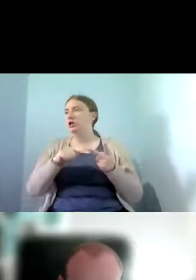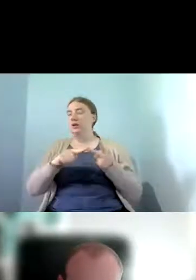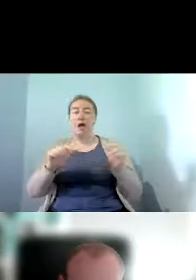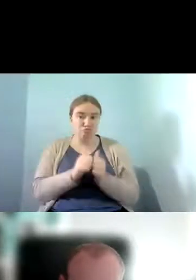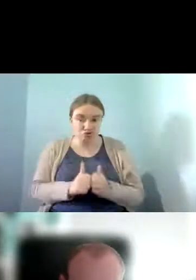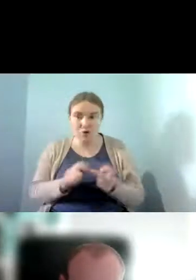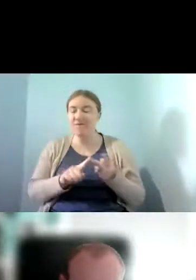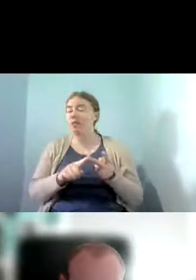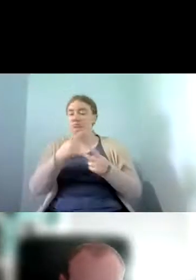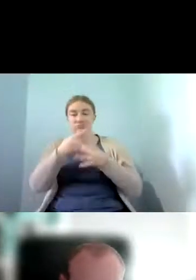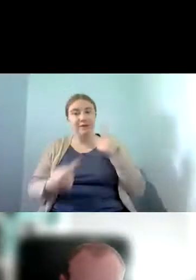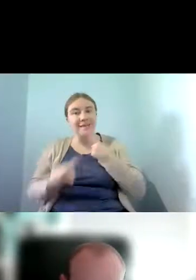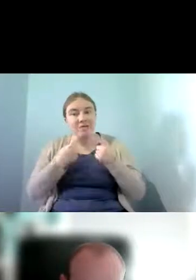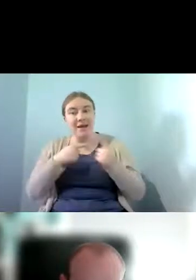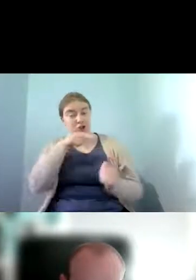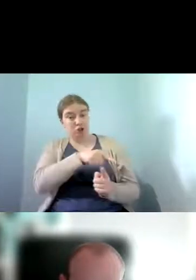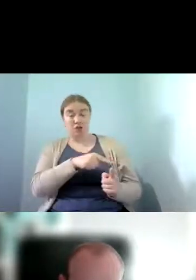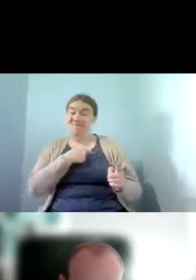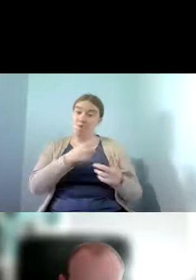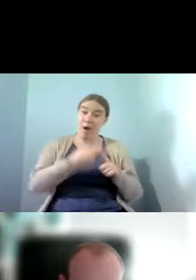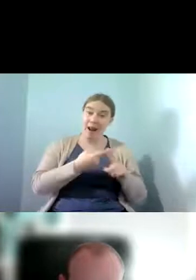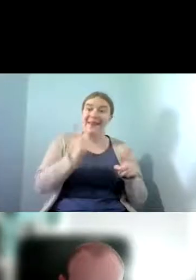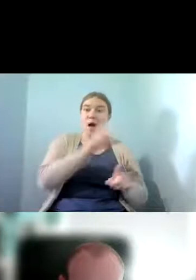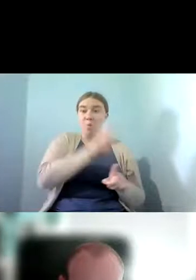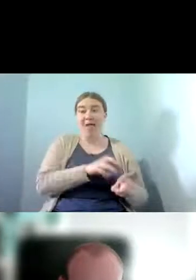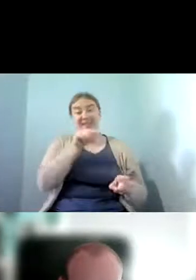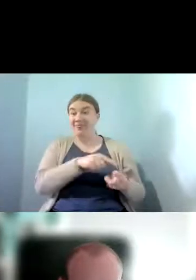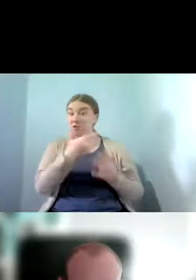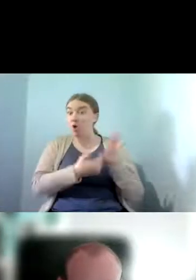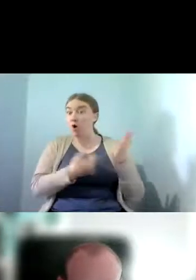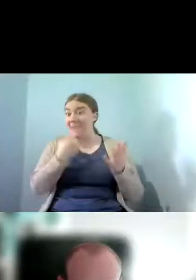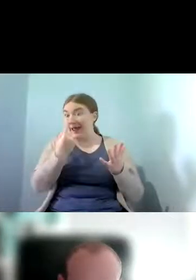this document is free and available online if anyone is interested we worked with a